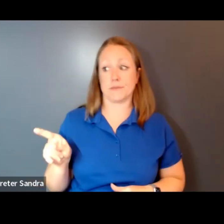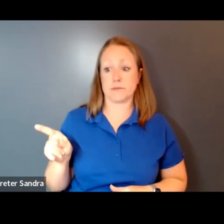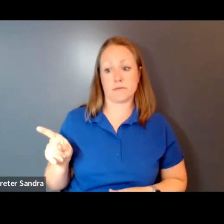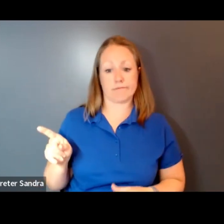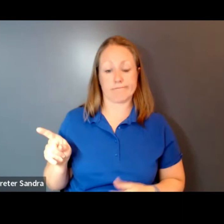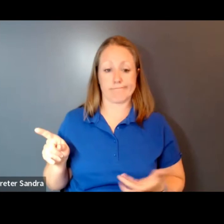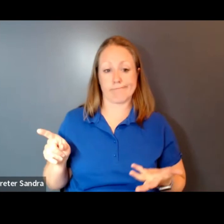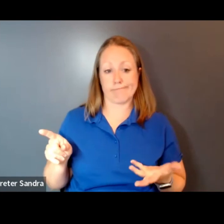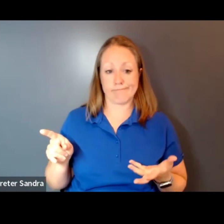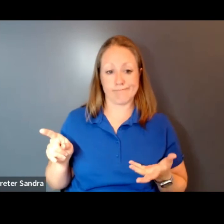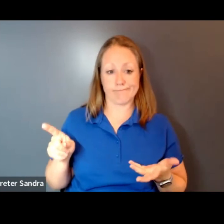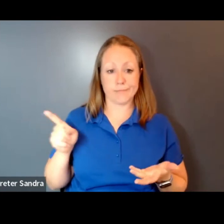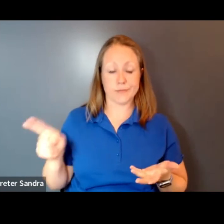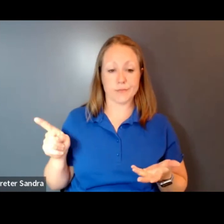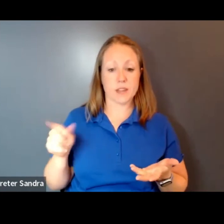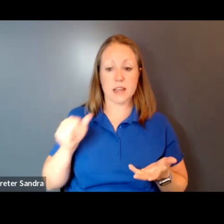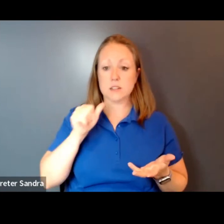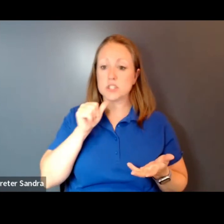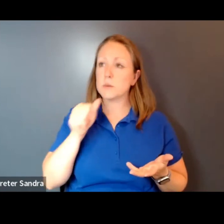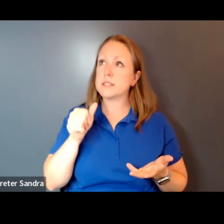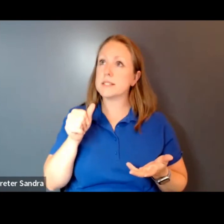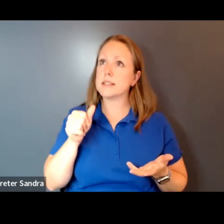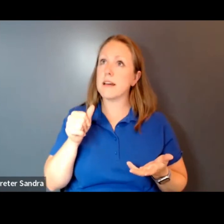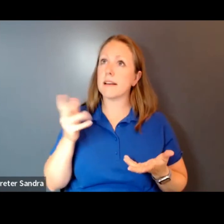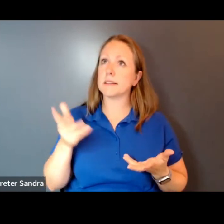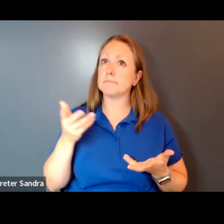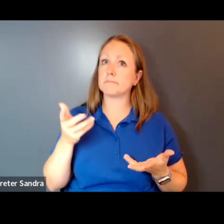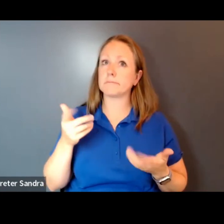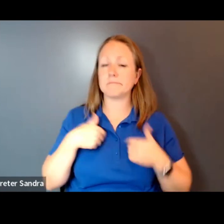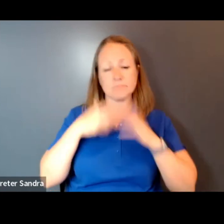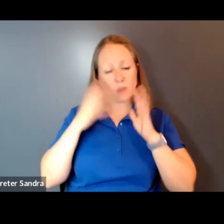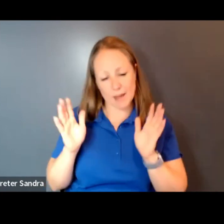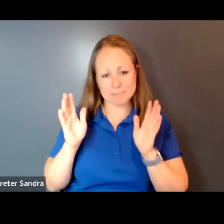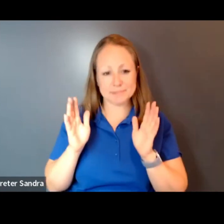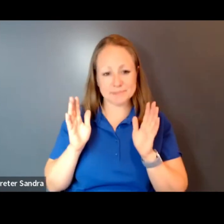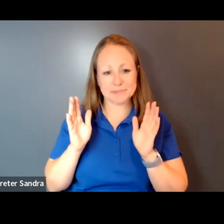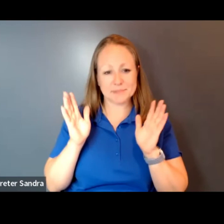not. I was, well, anyway, we'll just say what it is, it was a